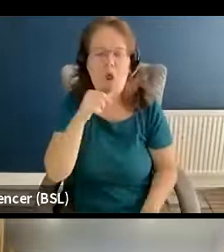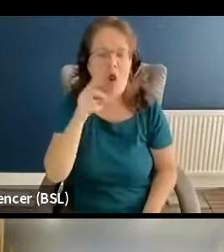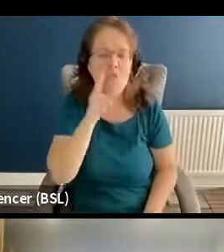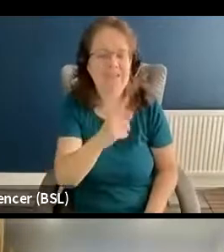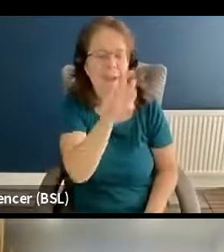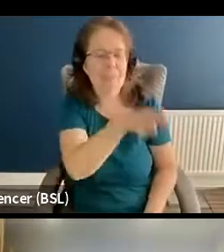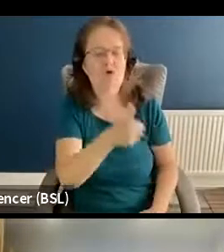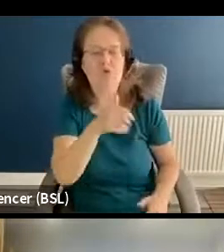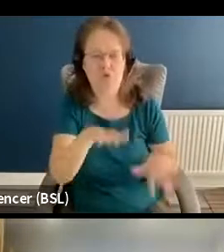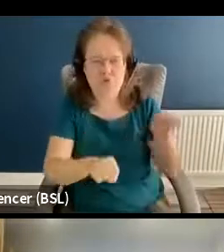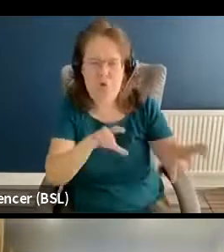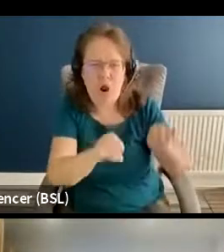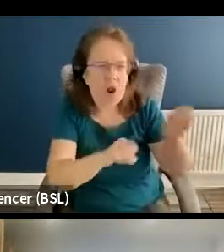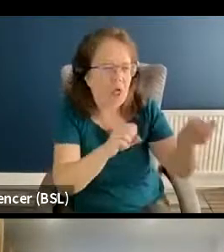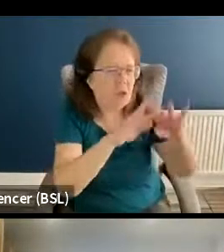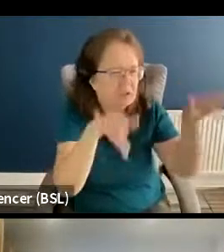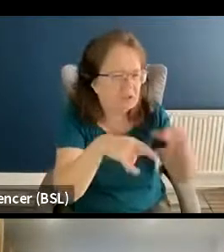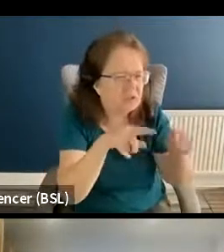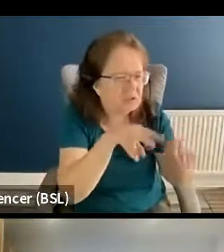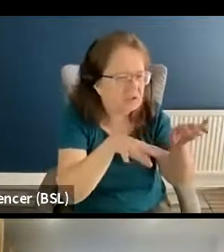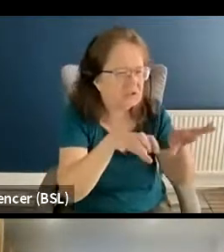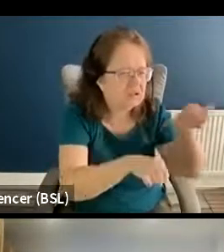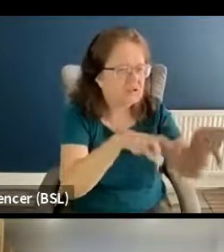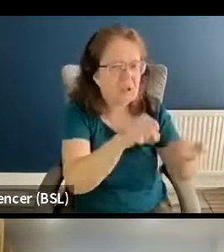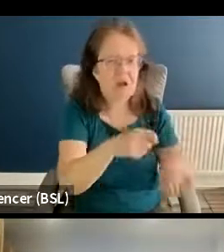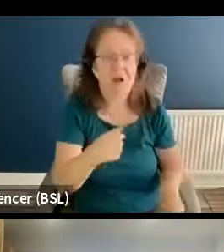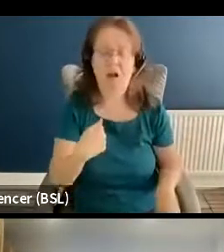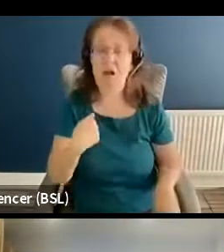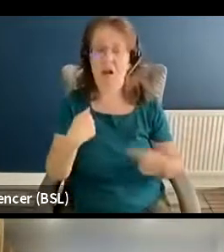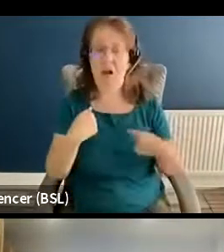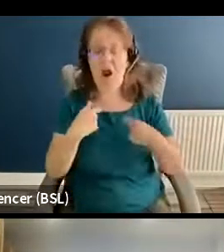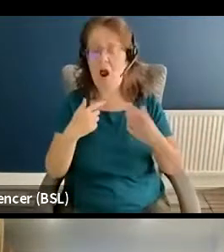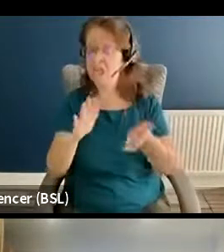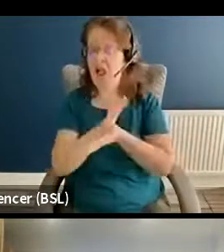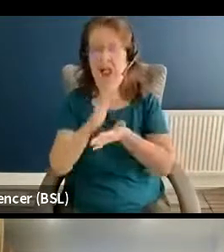and I know I have done it for people and I was quite happily going by the task and the people